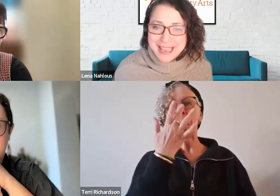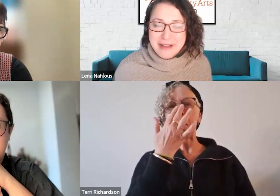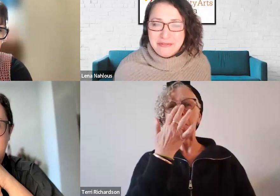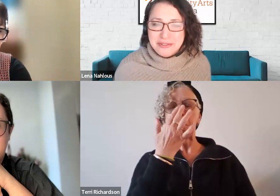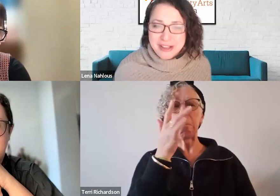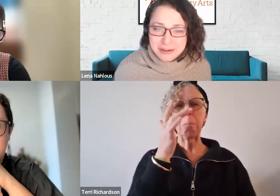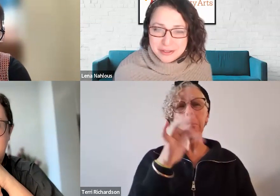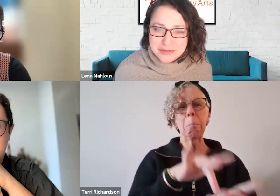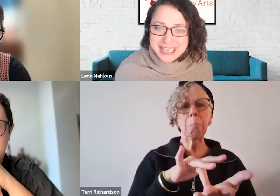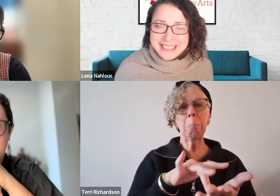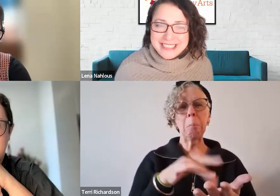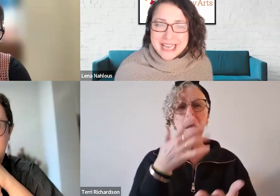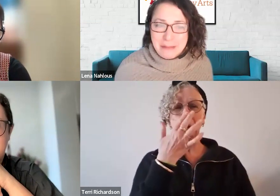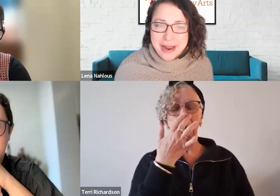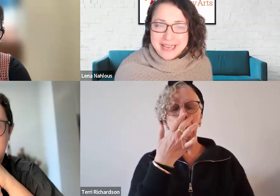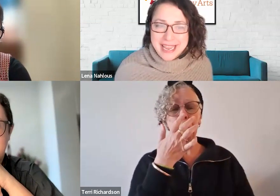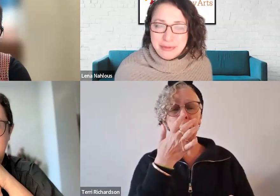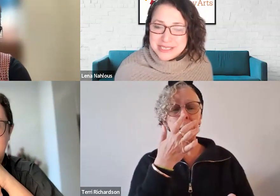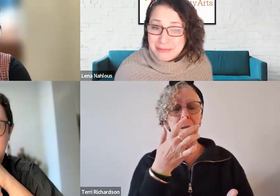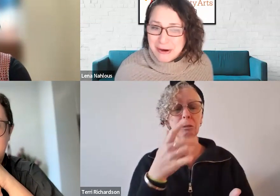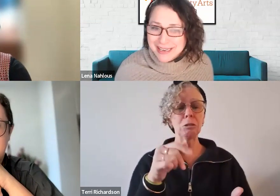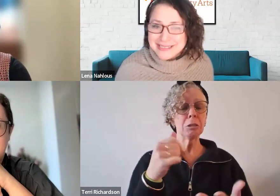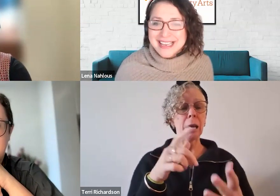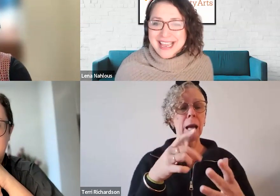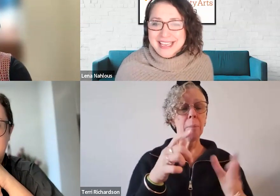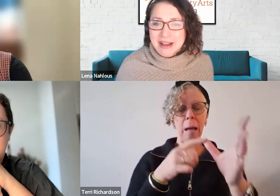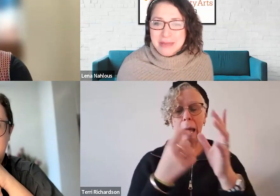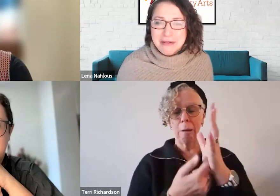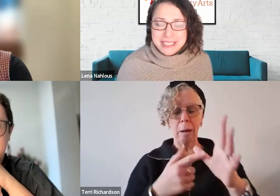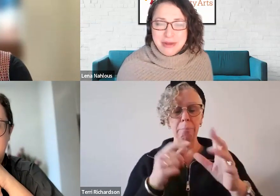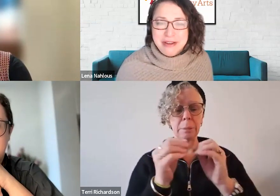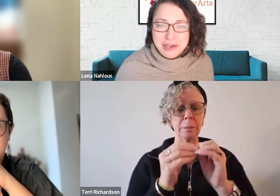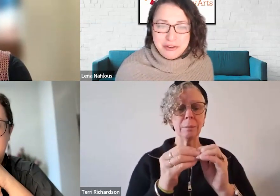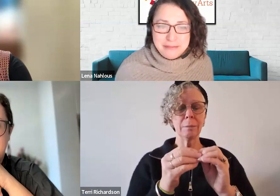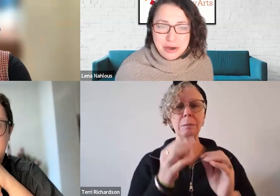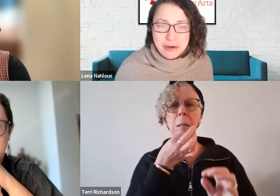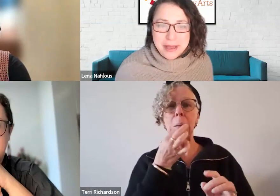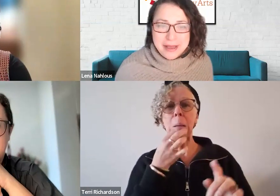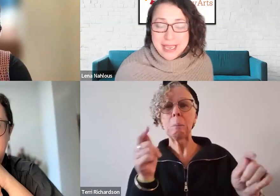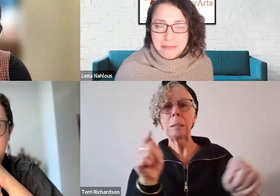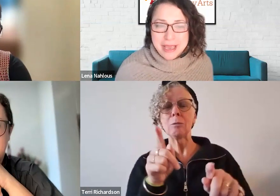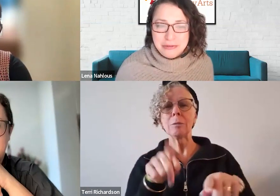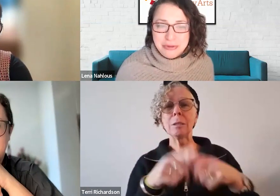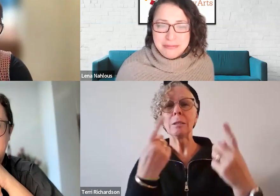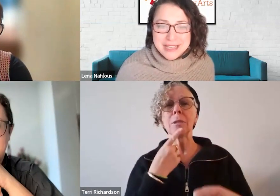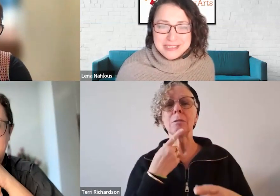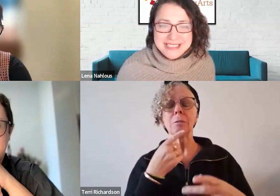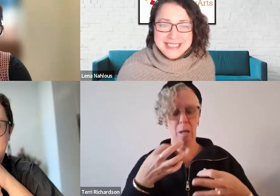I have light olive-skinned, dark brown hair with some greys and I'm currently wearing a cream top and brown-rimmed glasses.